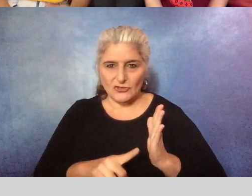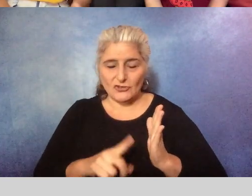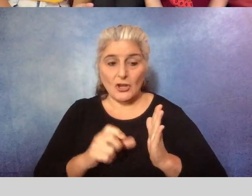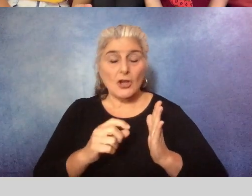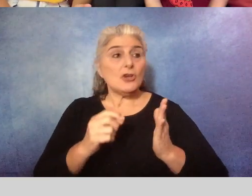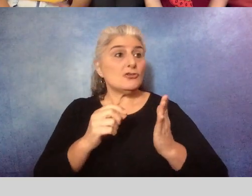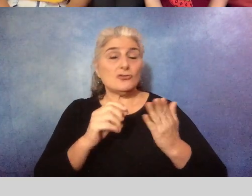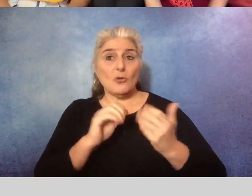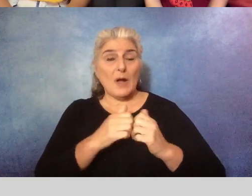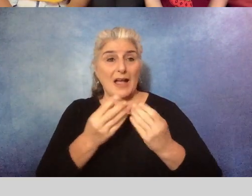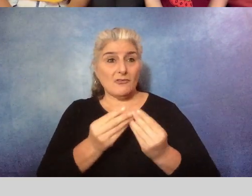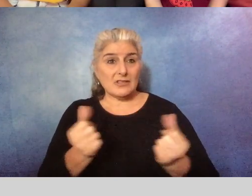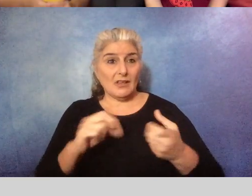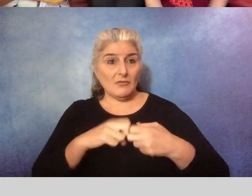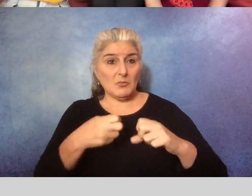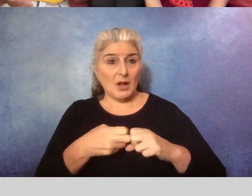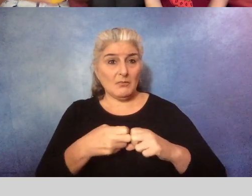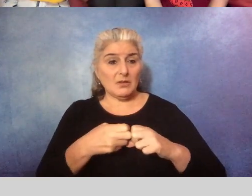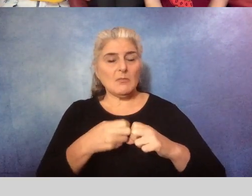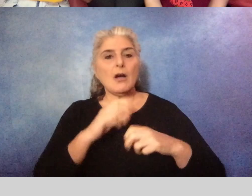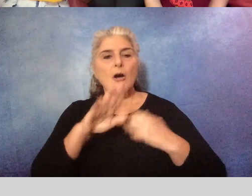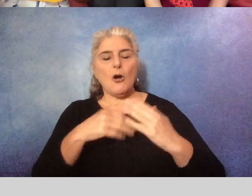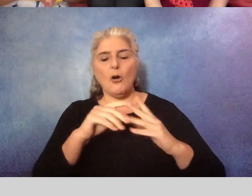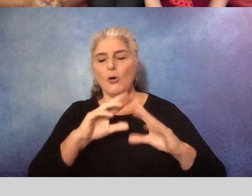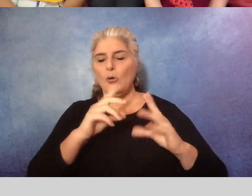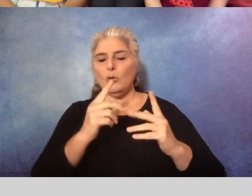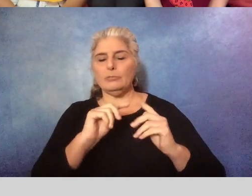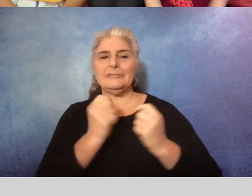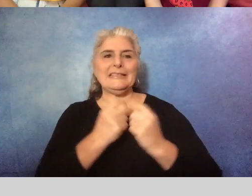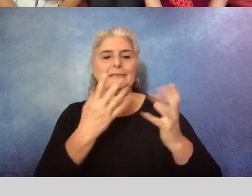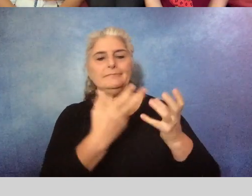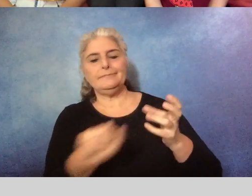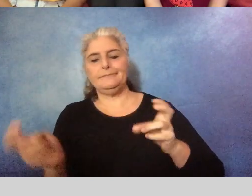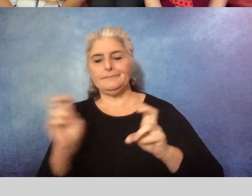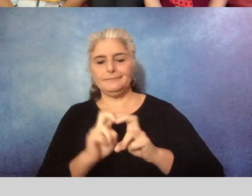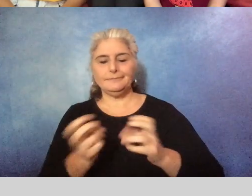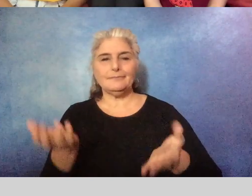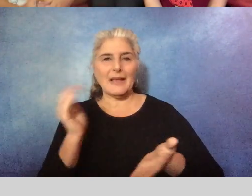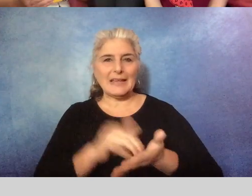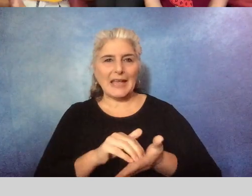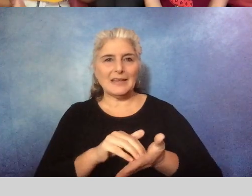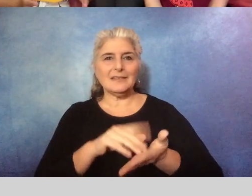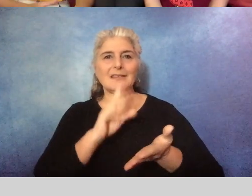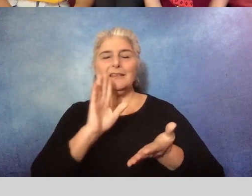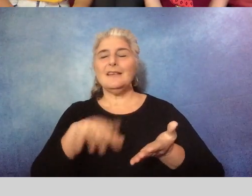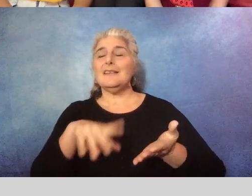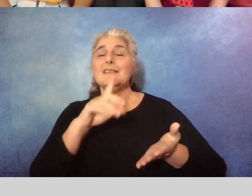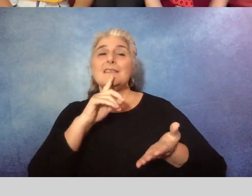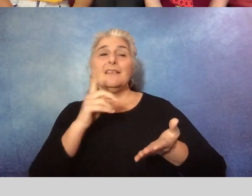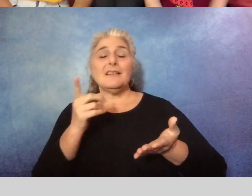something easier to implement. If we had something like too fancy that wouldn't fit